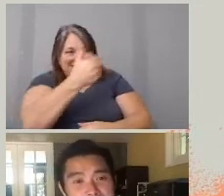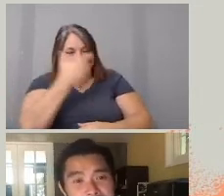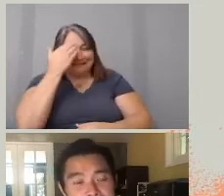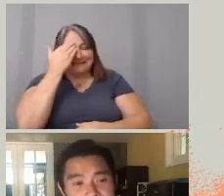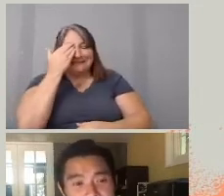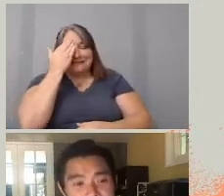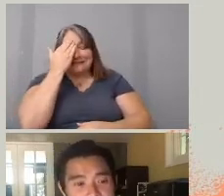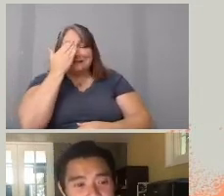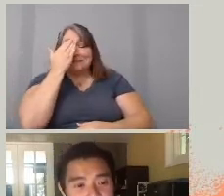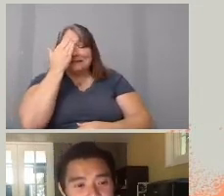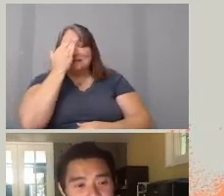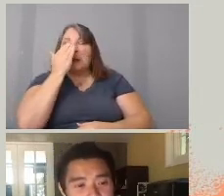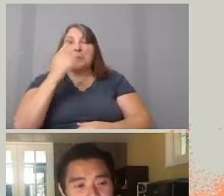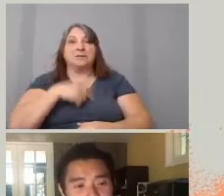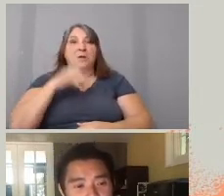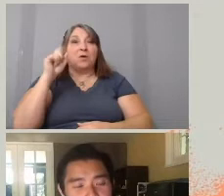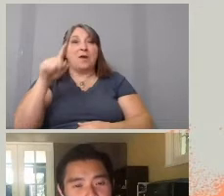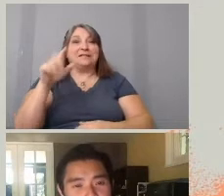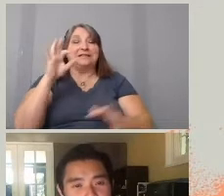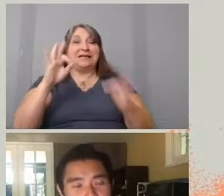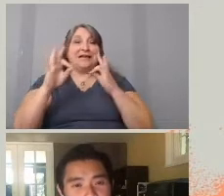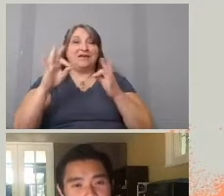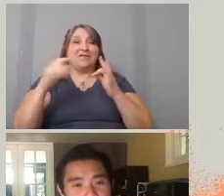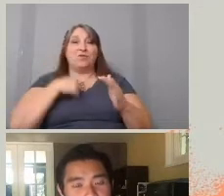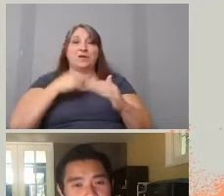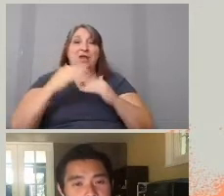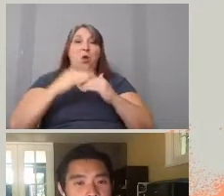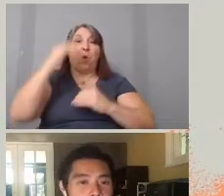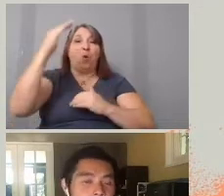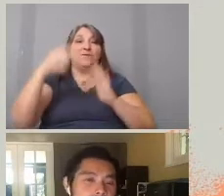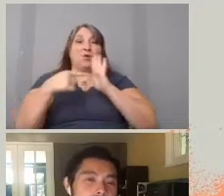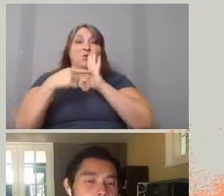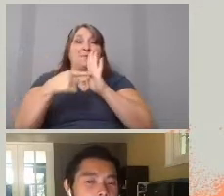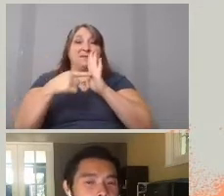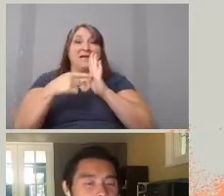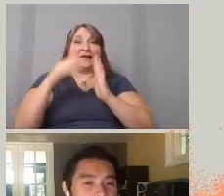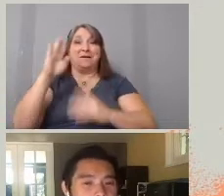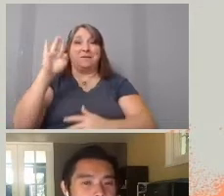if we over-represent BIPOC people in